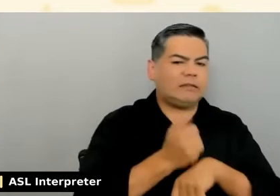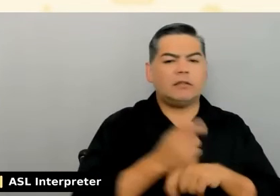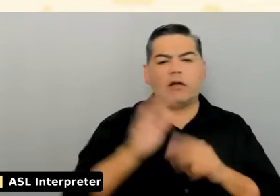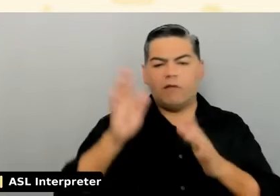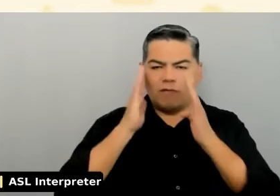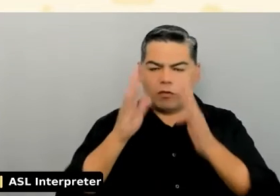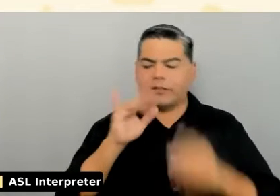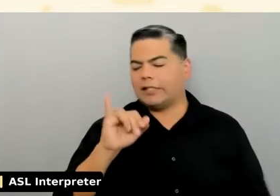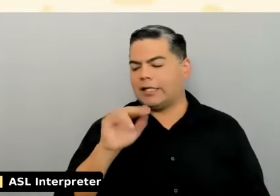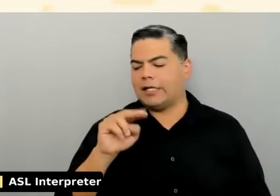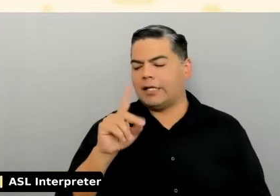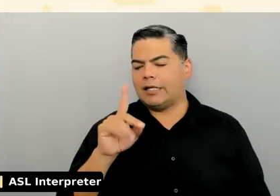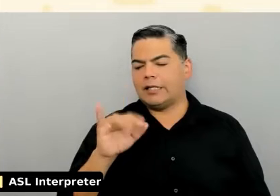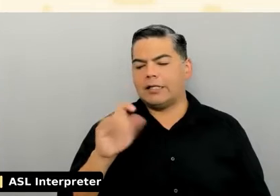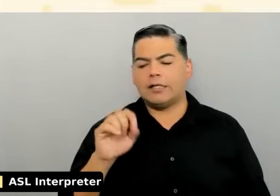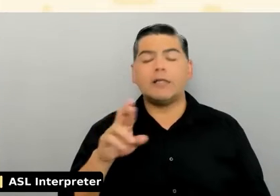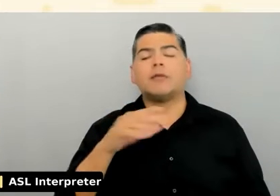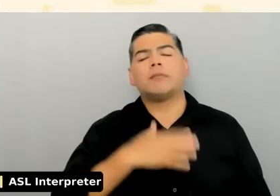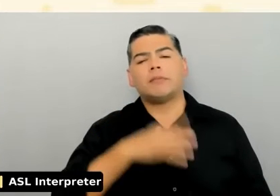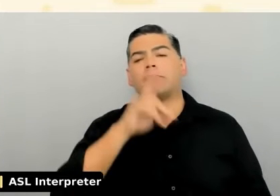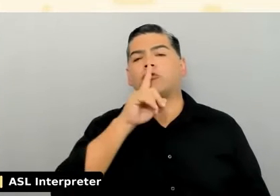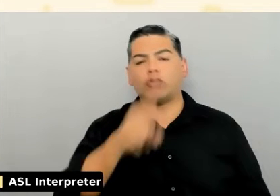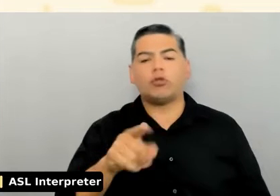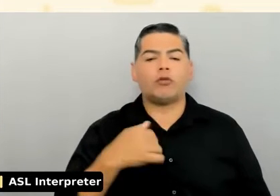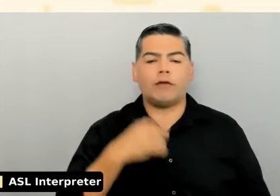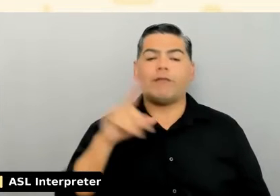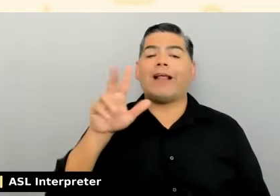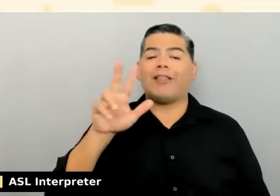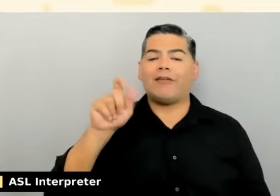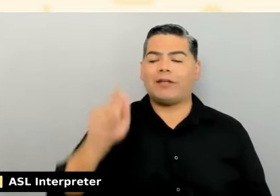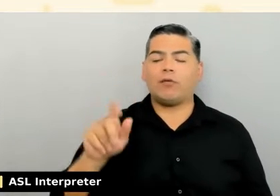make sure that it has a contrast of 3 is to 1 with the adjacent colors.